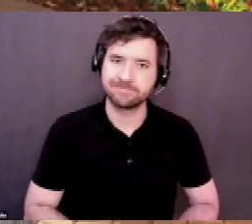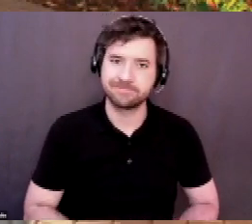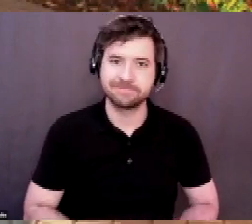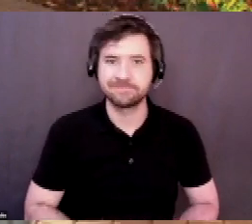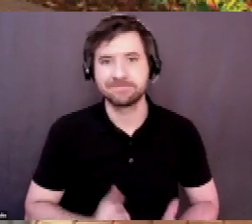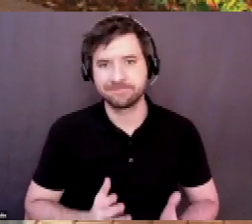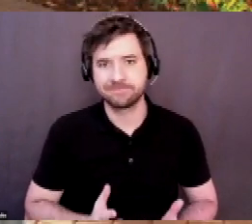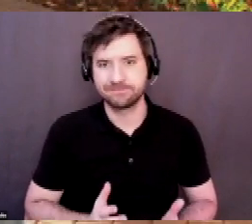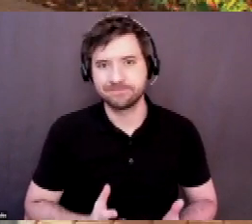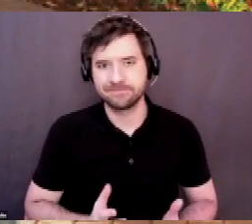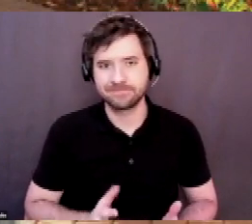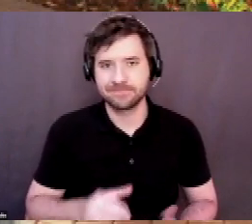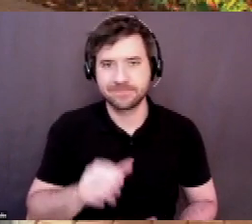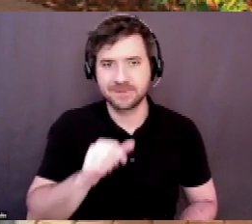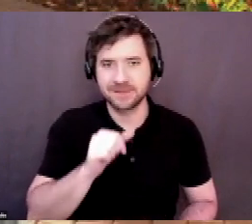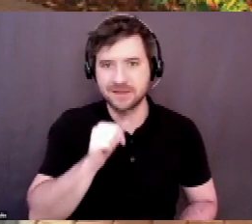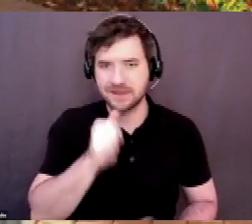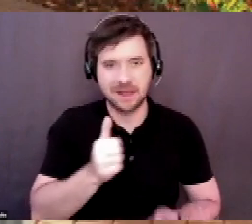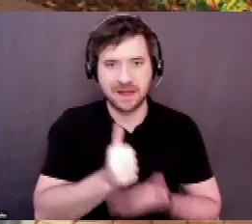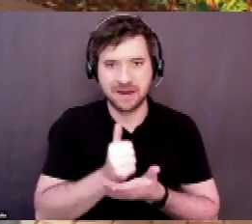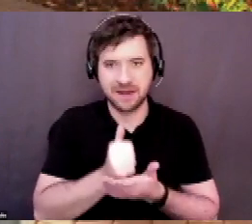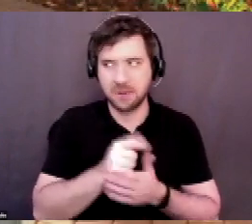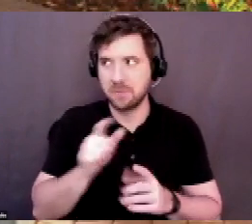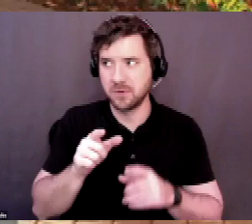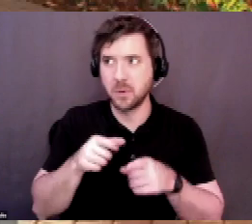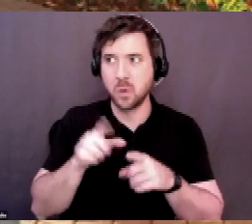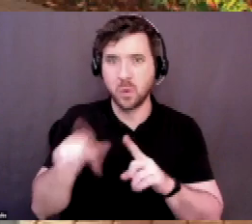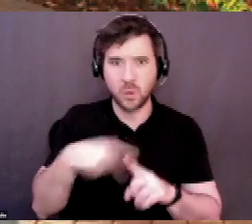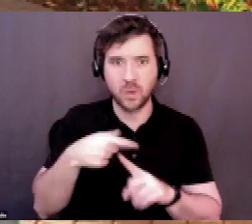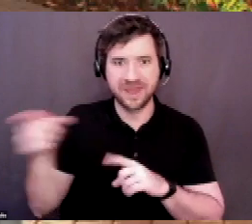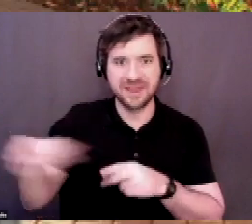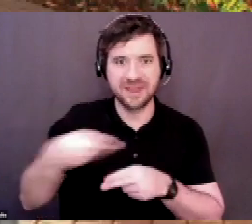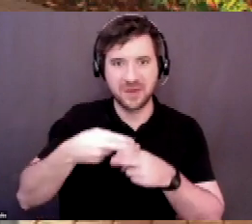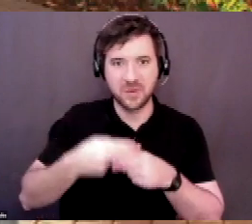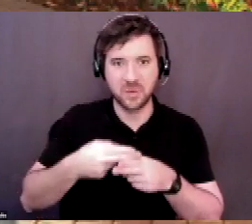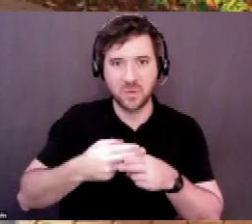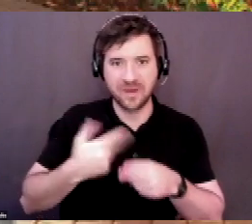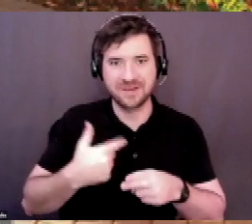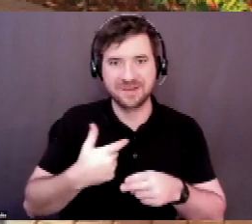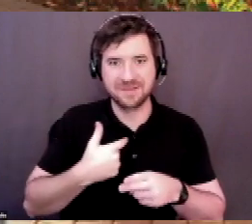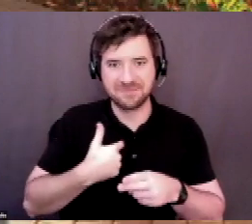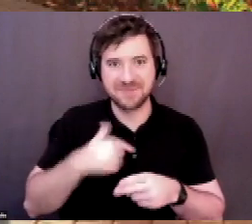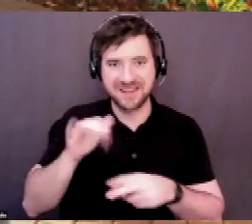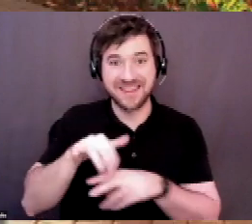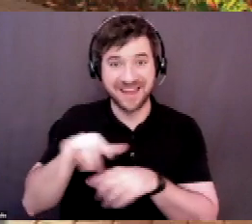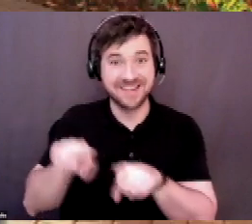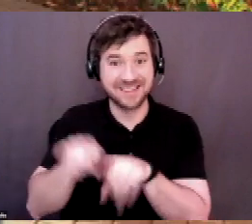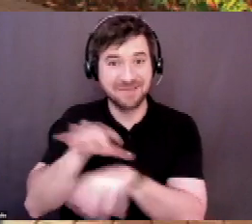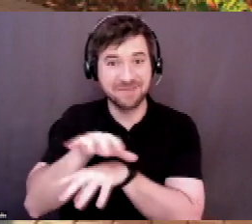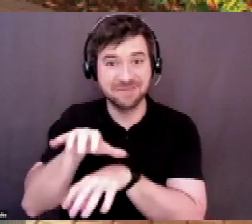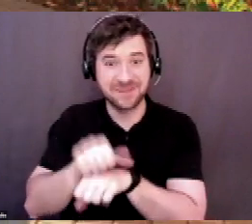Earlier in that visit when they were weighing me, the scale was not accessible and I fell in office.